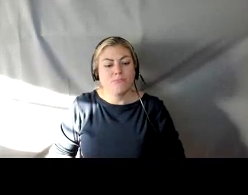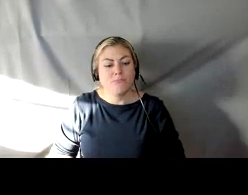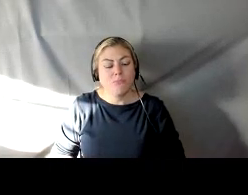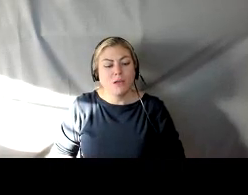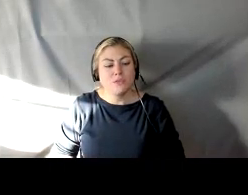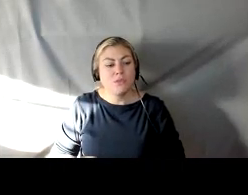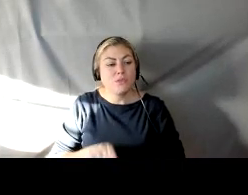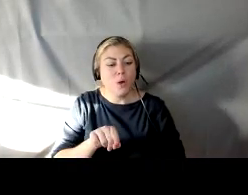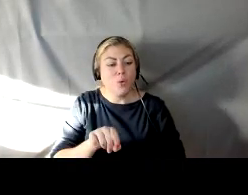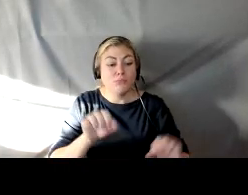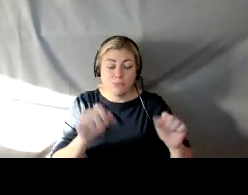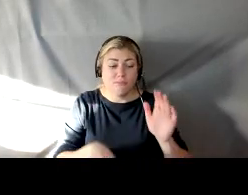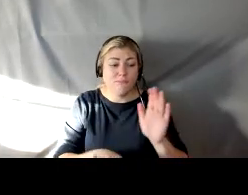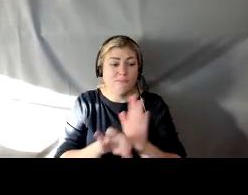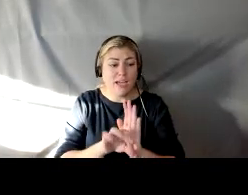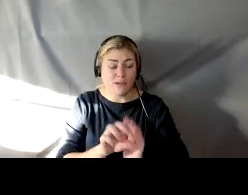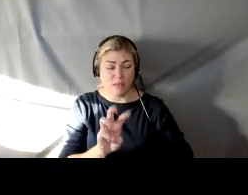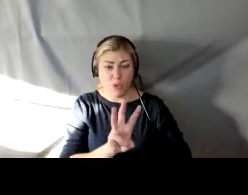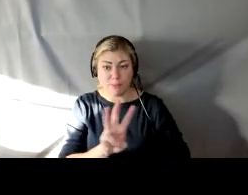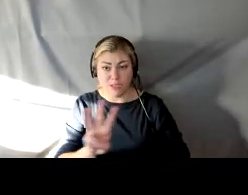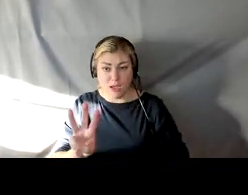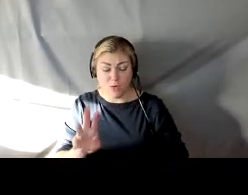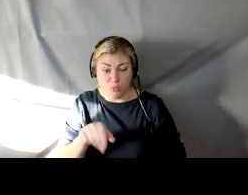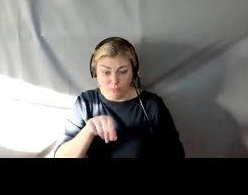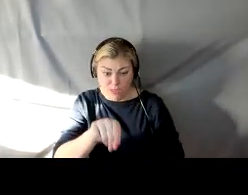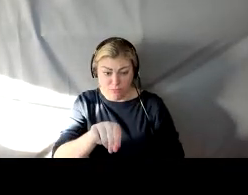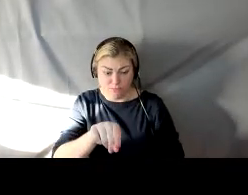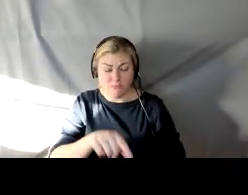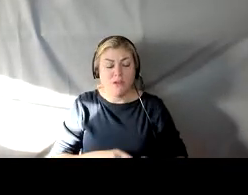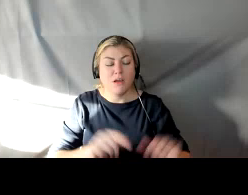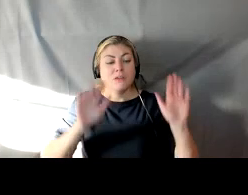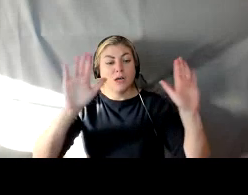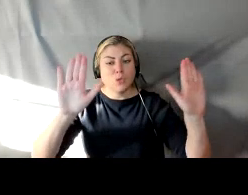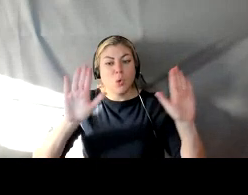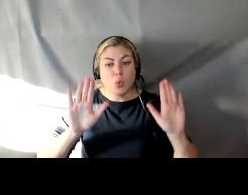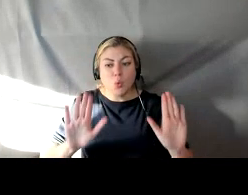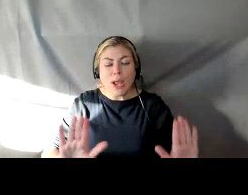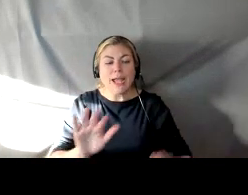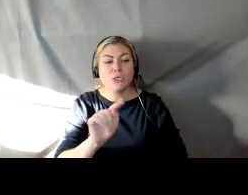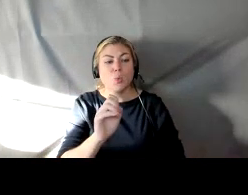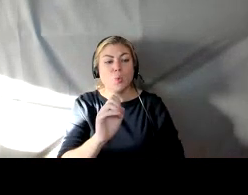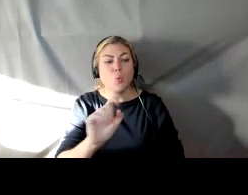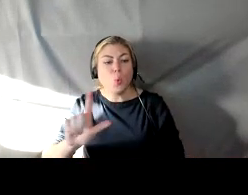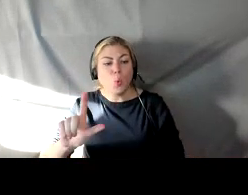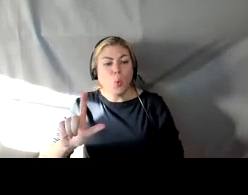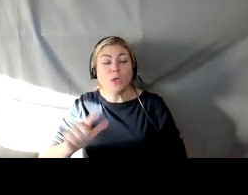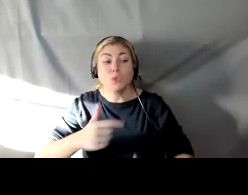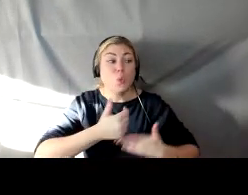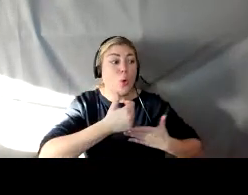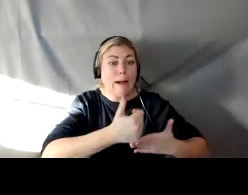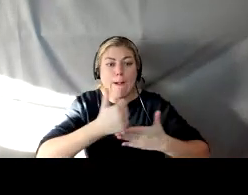And that's a great interactive tool that helps you understand what we're looking at, describes the area.